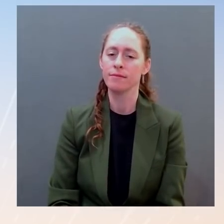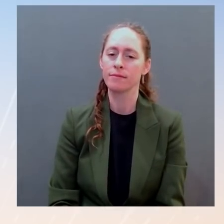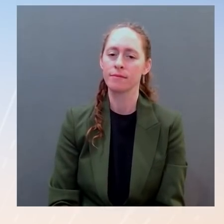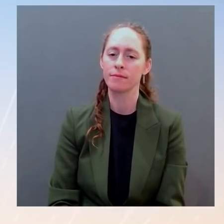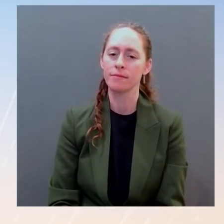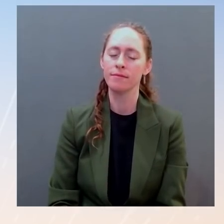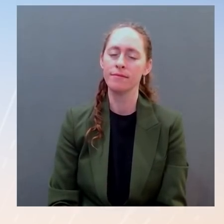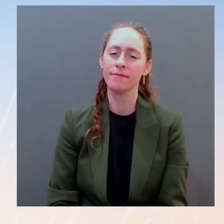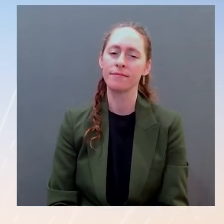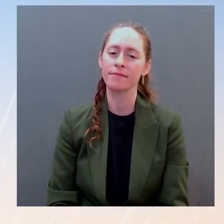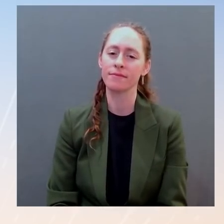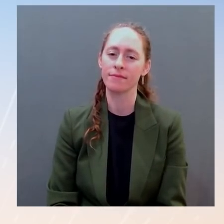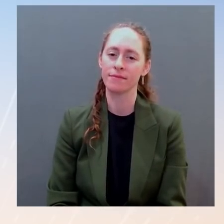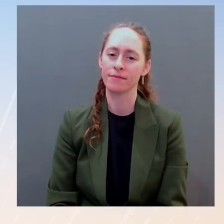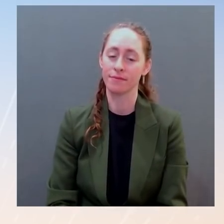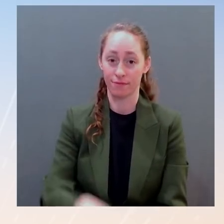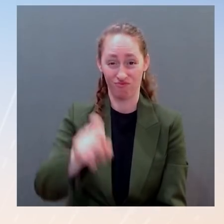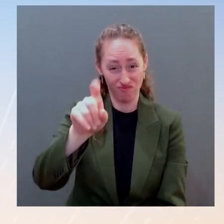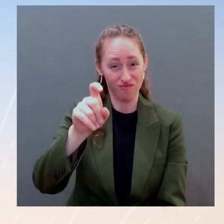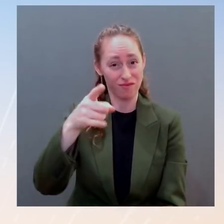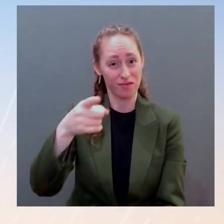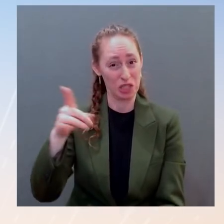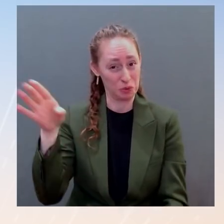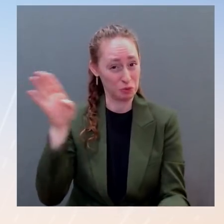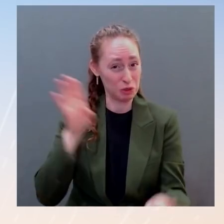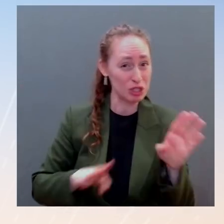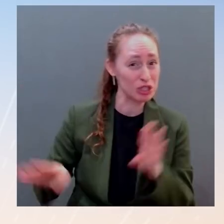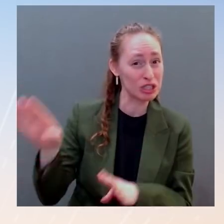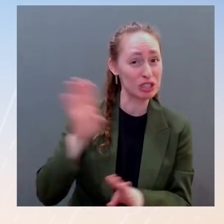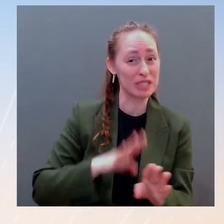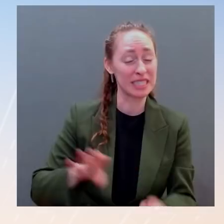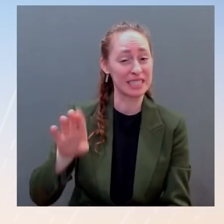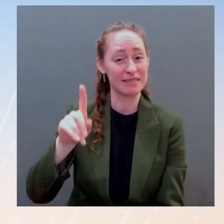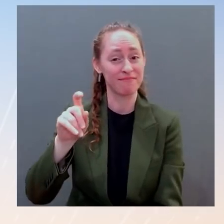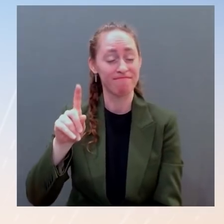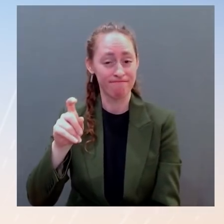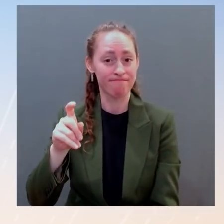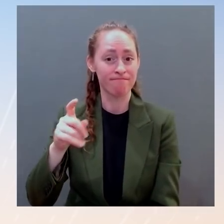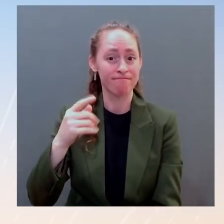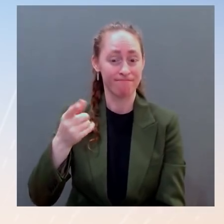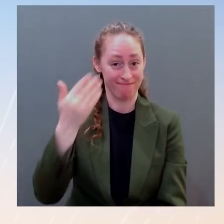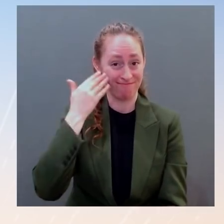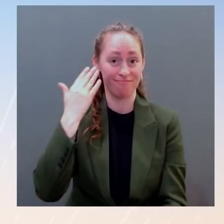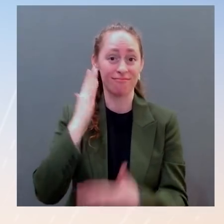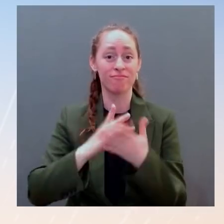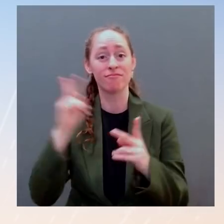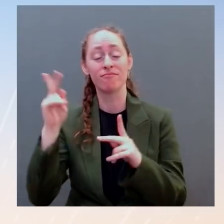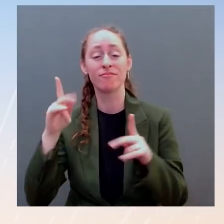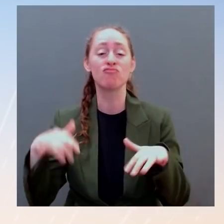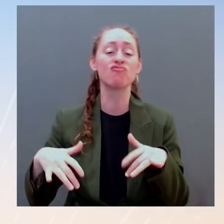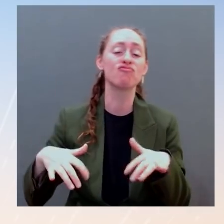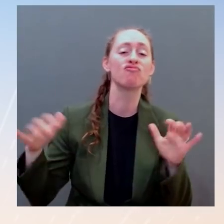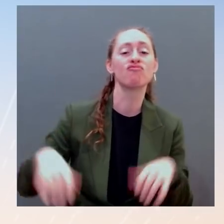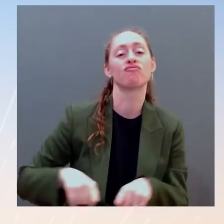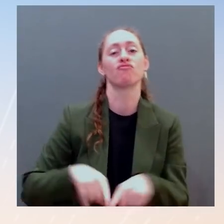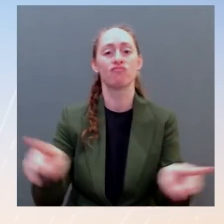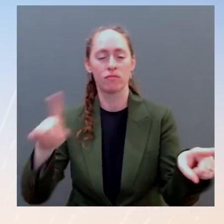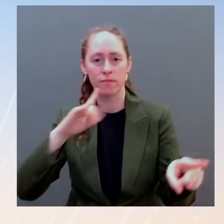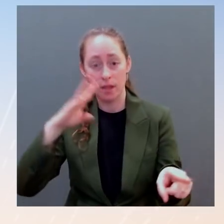disinformation, health falsehoods, sort of, having more of an opportunity to speak there on Twitter?